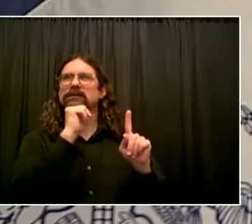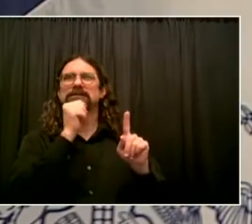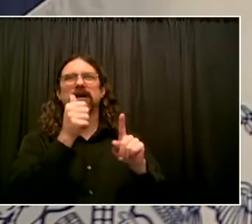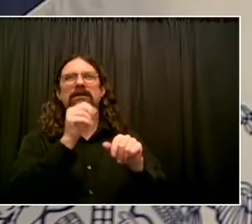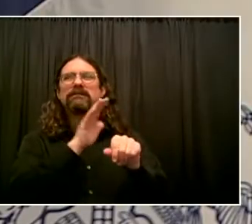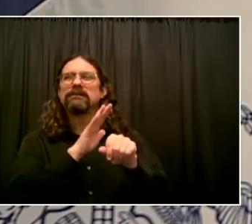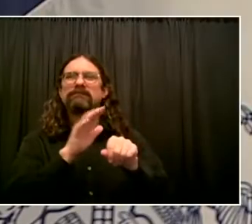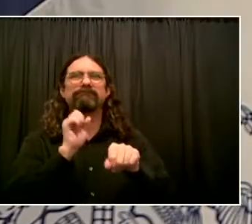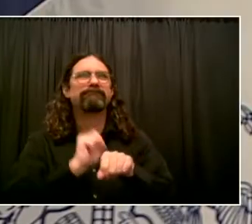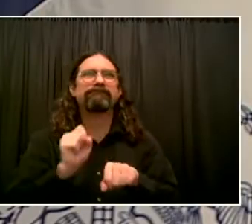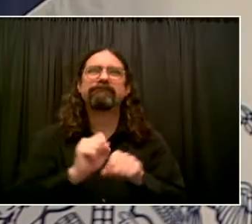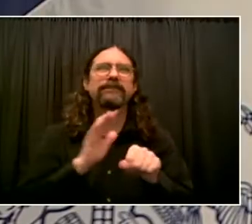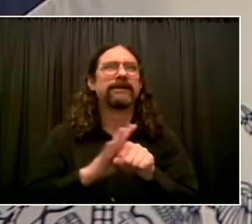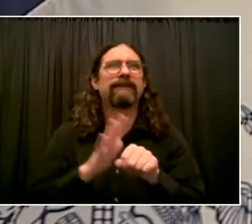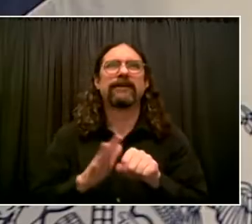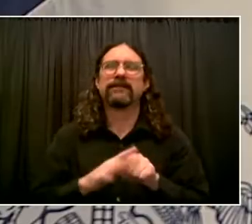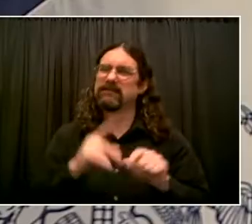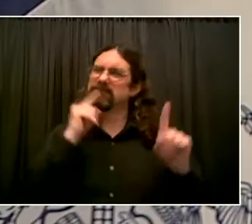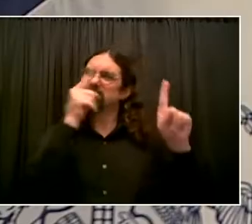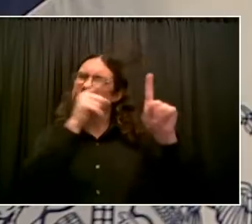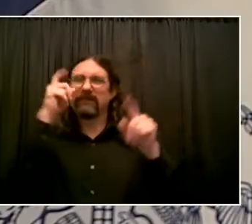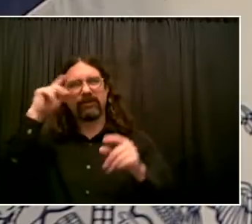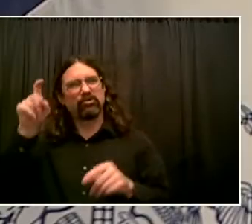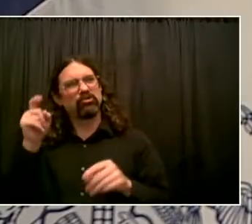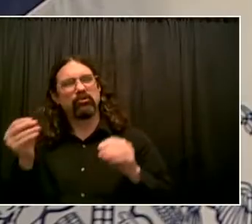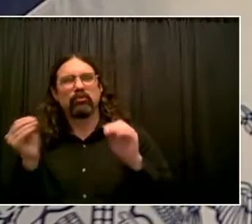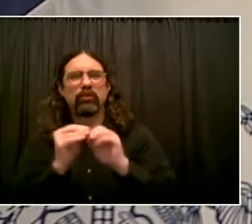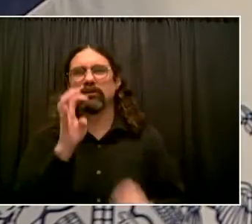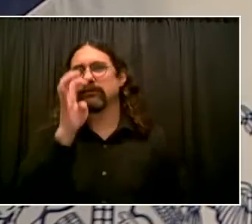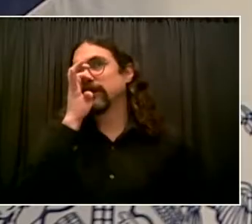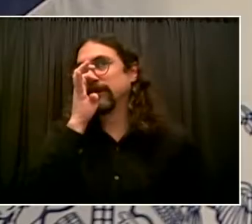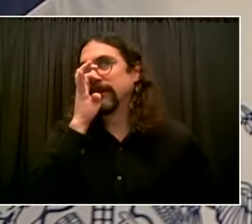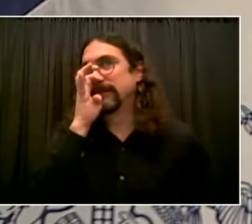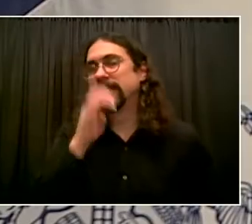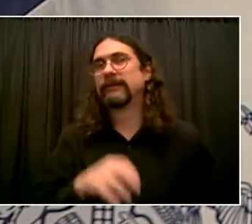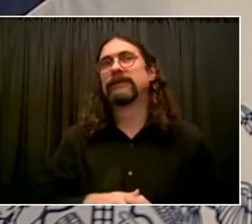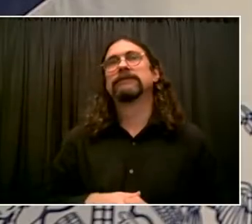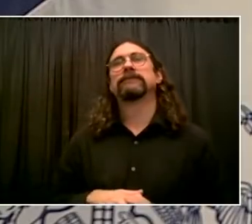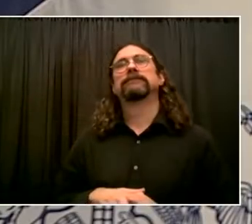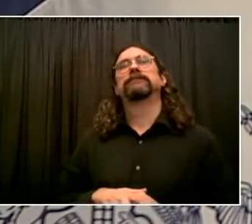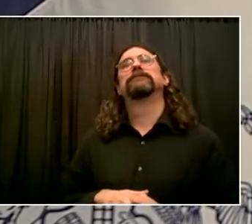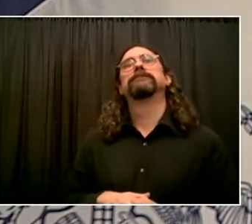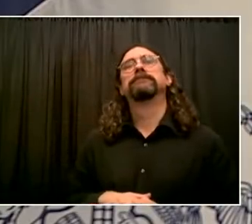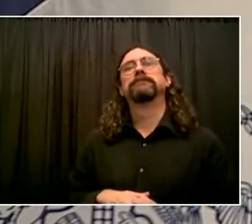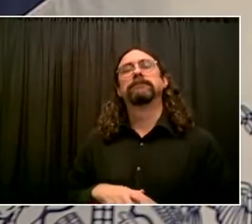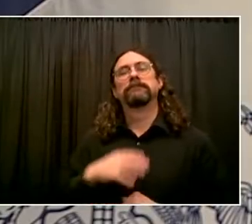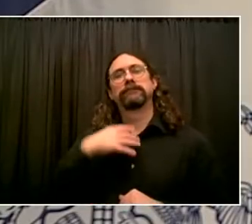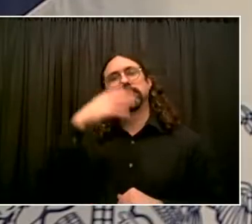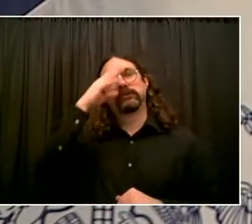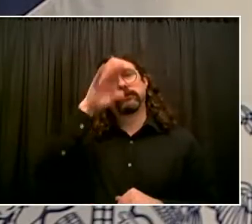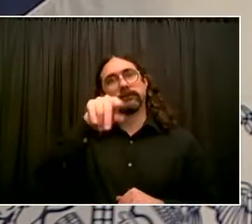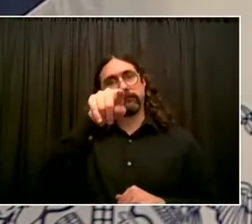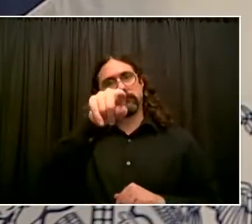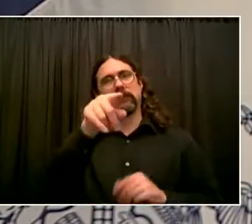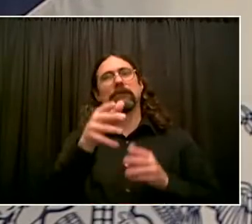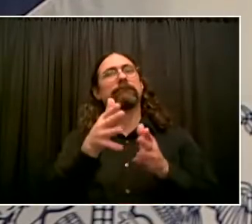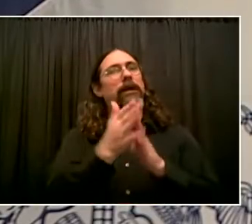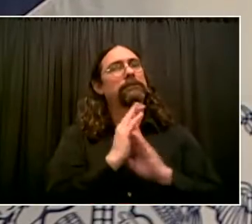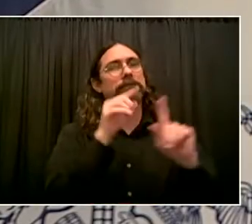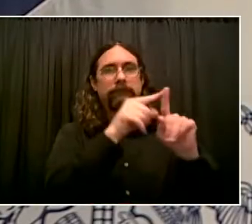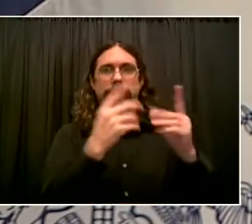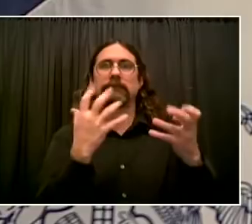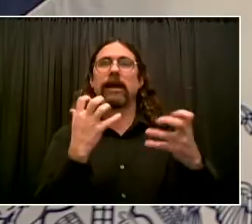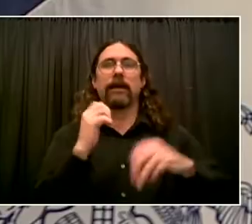VACCINATING AND PROMOTING